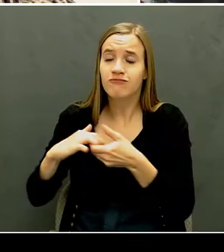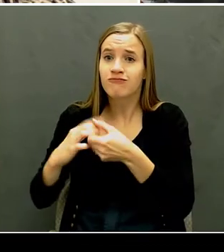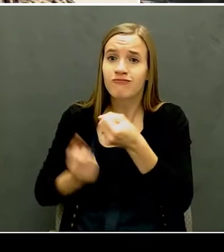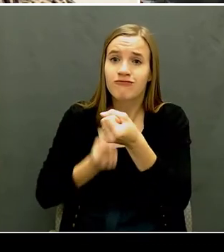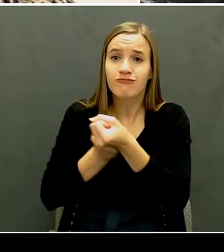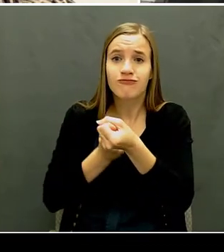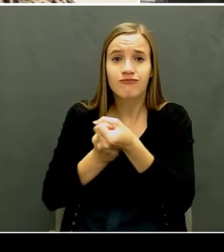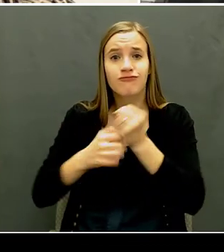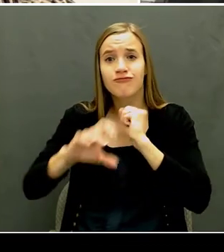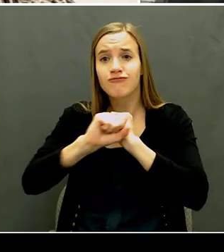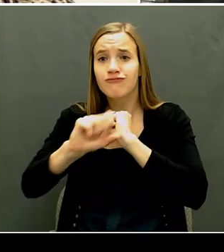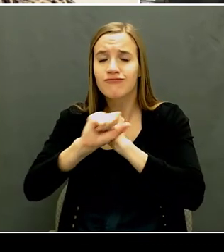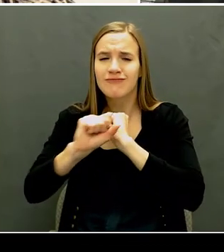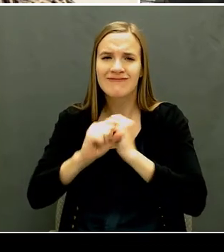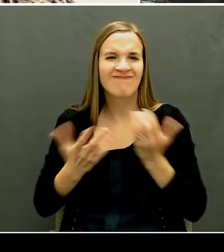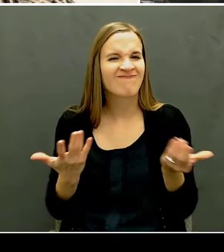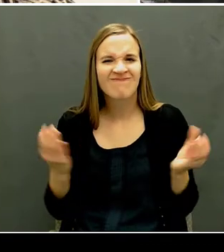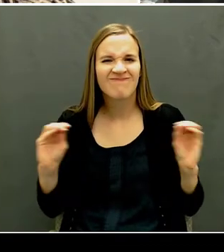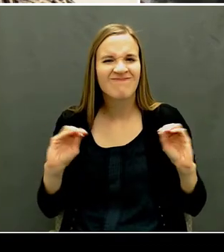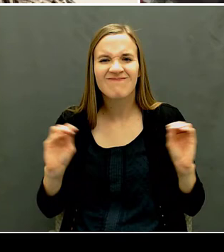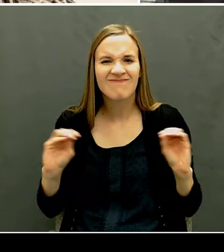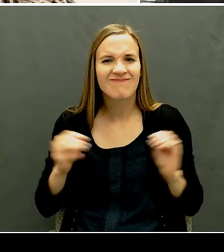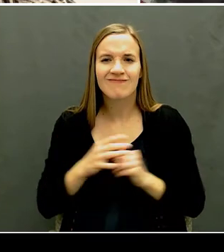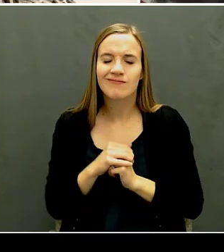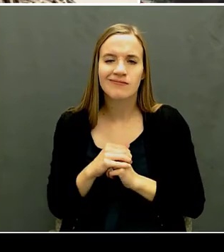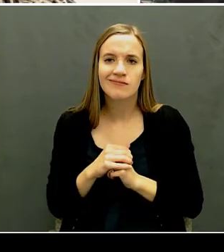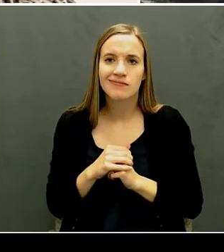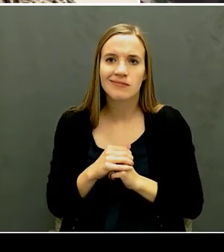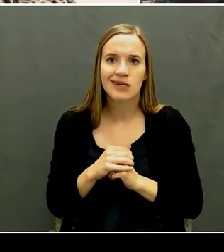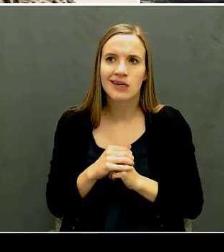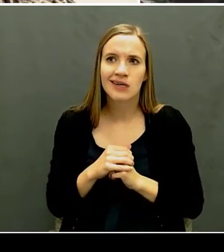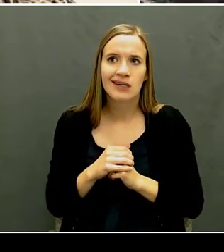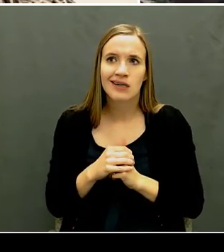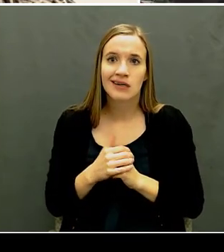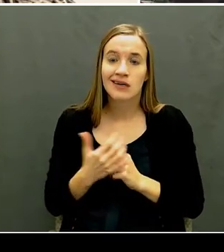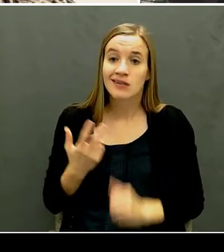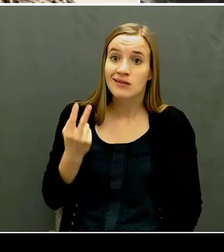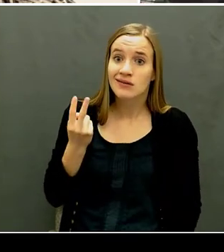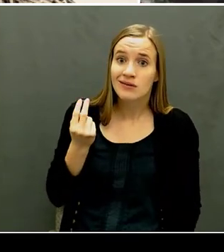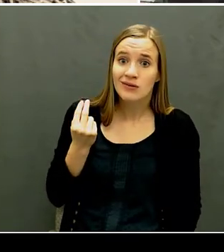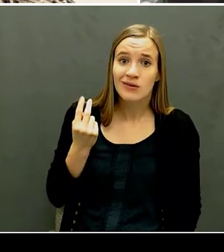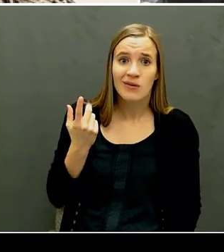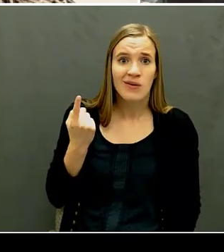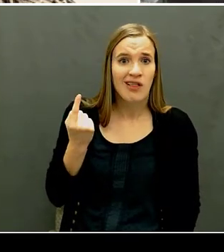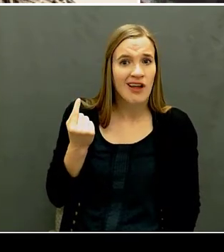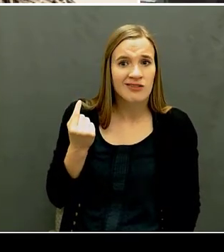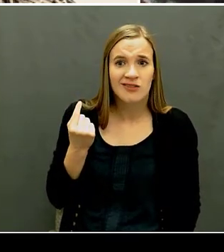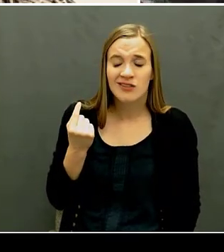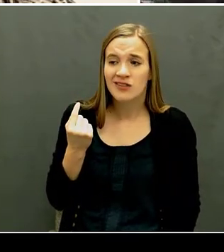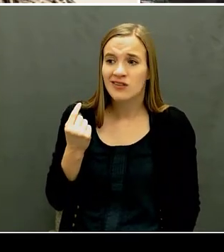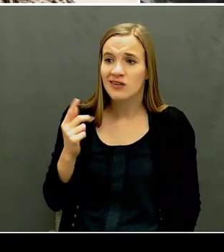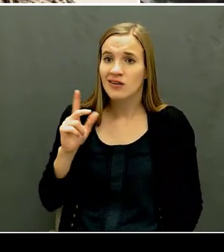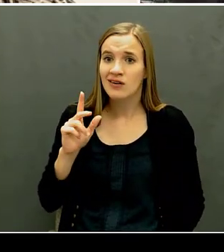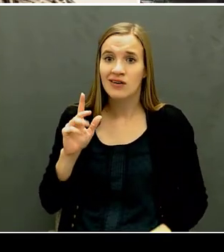nationally. So nothing really was happening, you know, two years ago or even last year, for ADA 30.